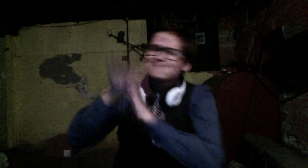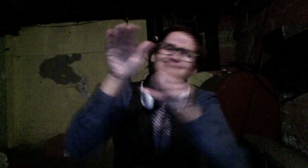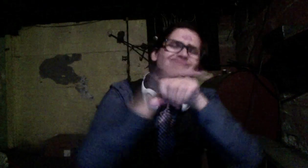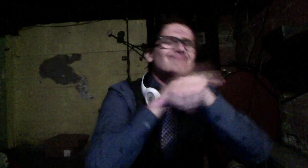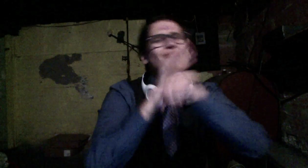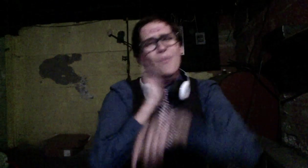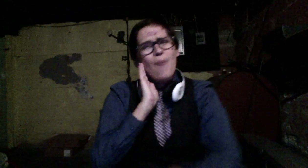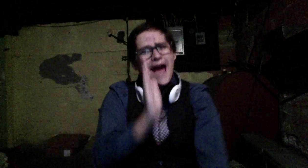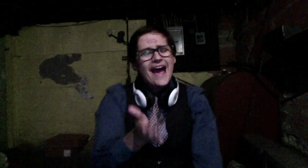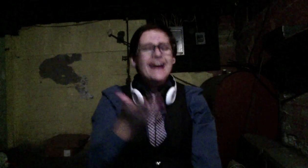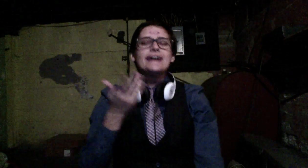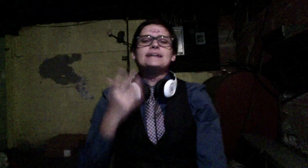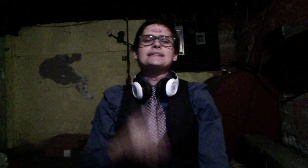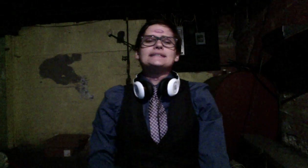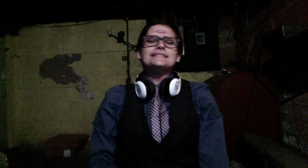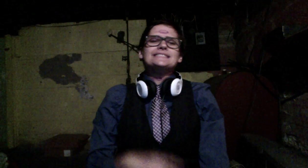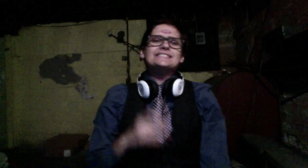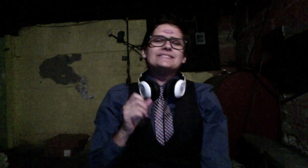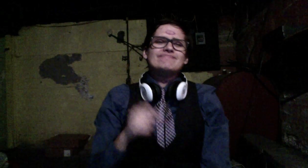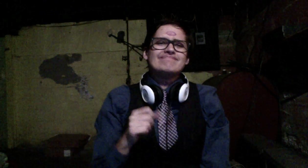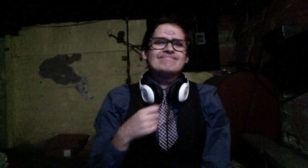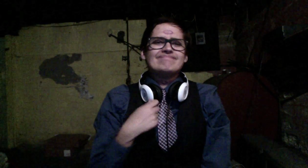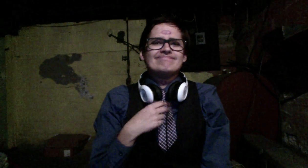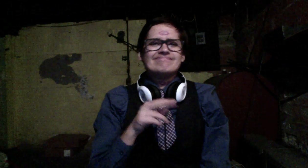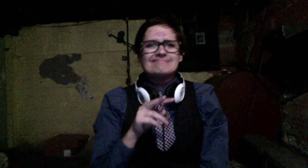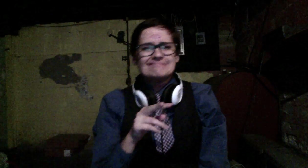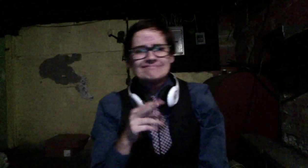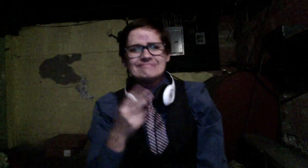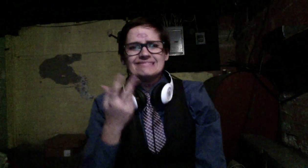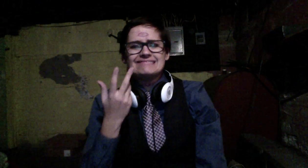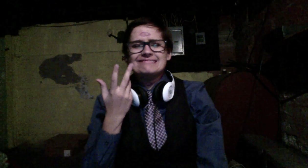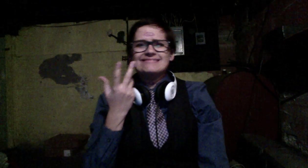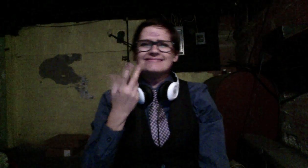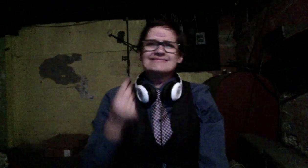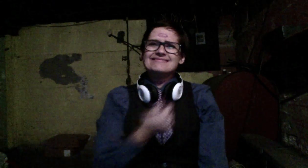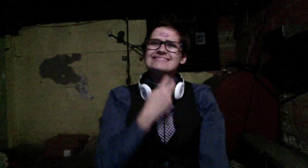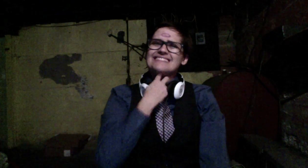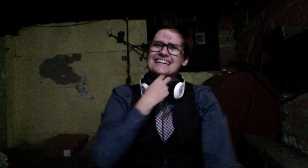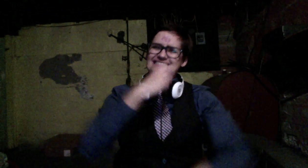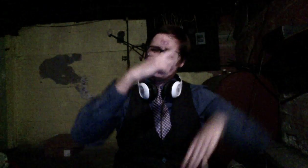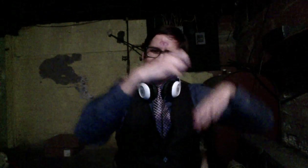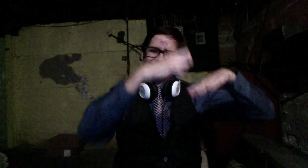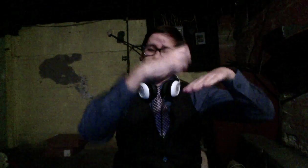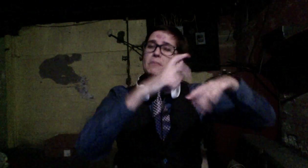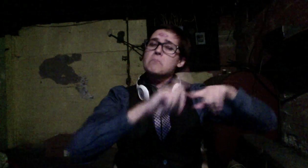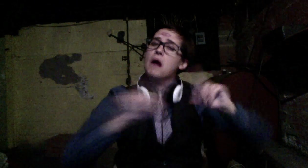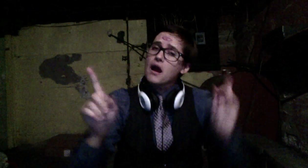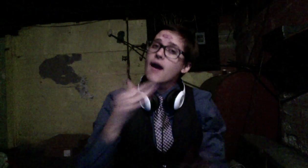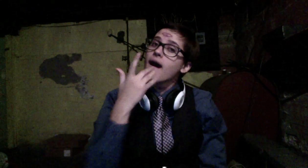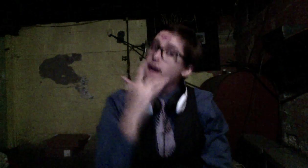*RUB YOU* PET WILL YES I LOOK WELL DANG STUCK *CAT-HOVERING* BUT LUCKY